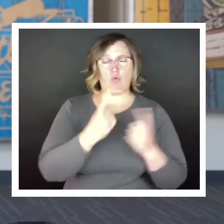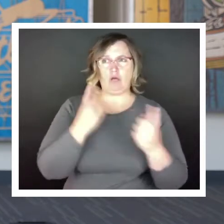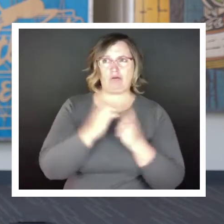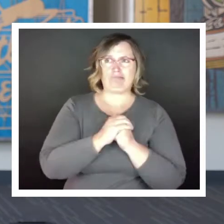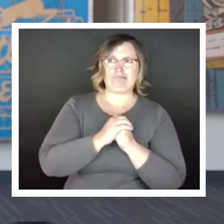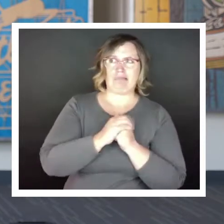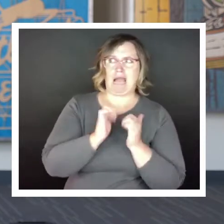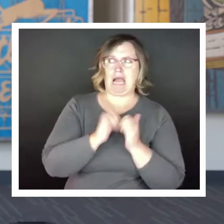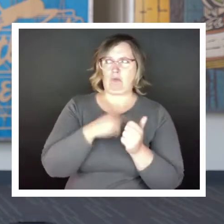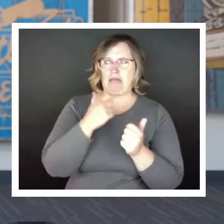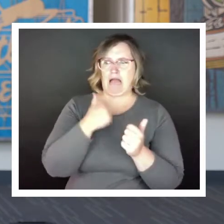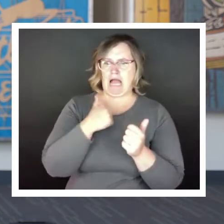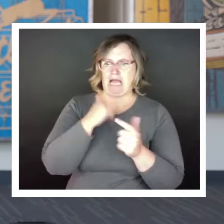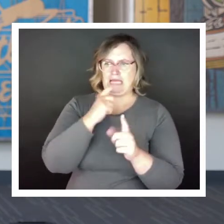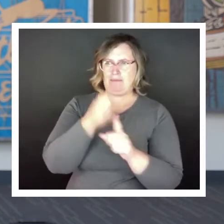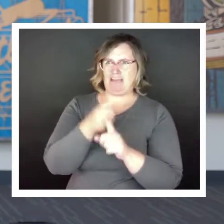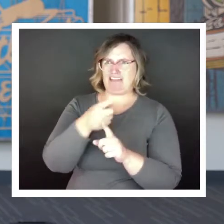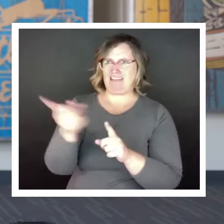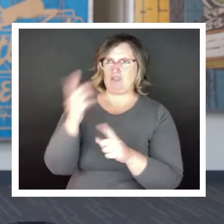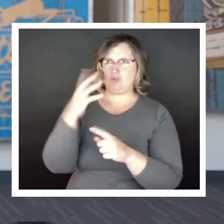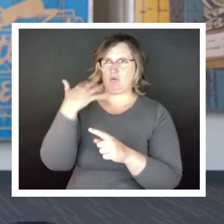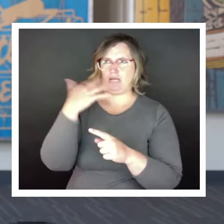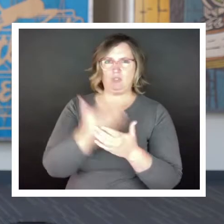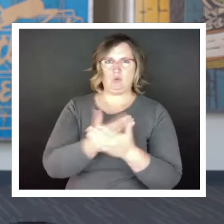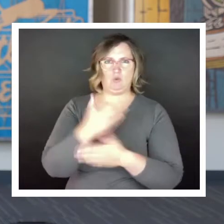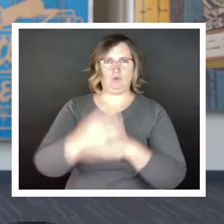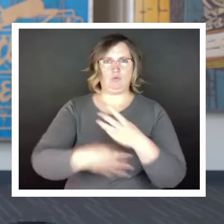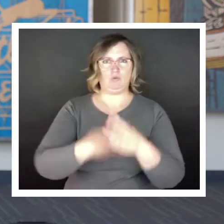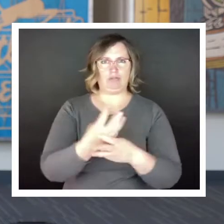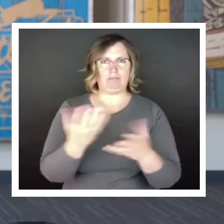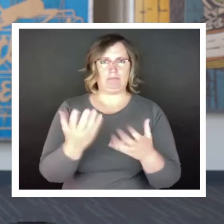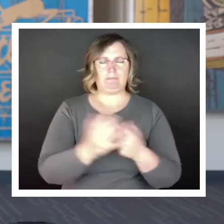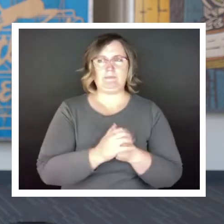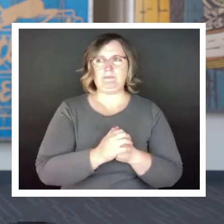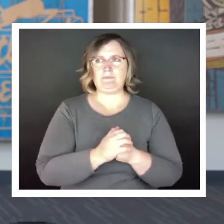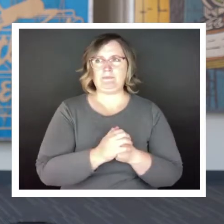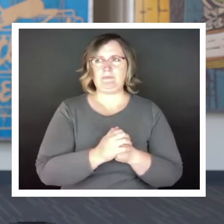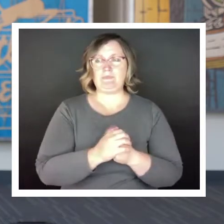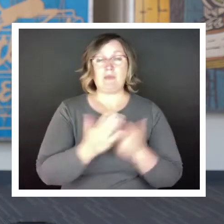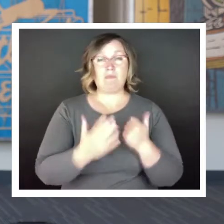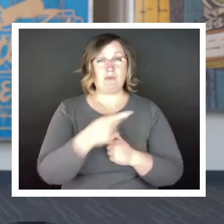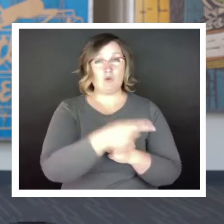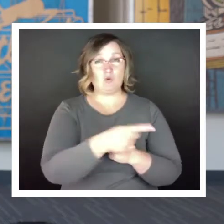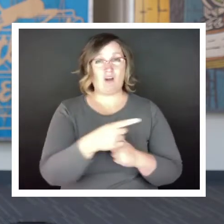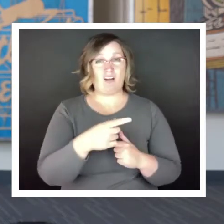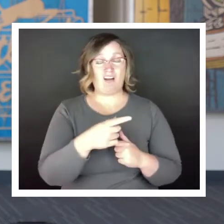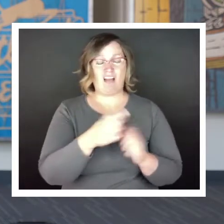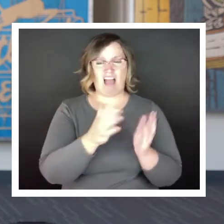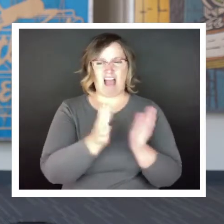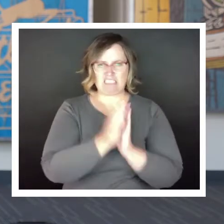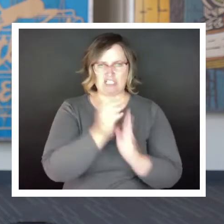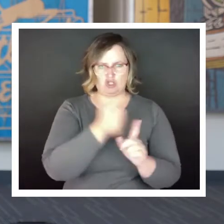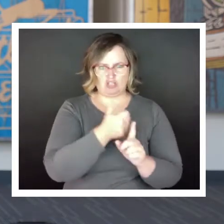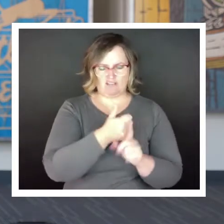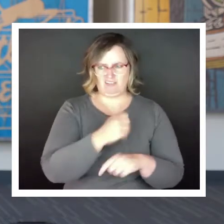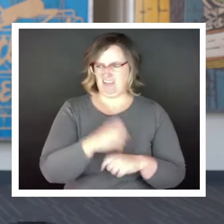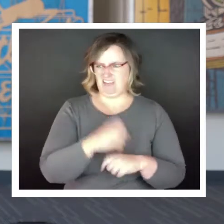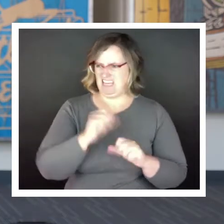in this crazy new world. You might be asking if one little graduate can make a difference in 2021.